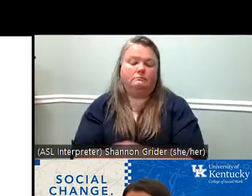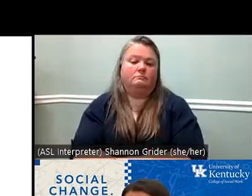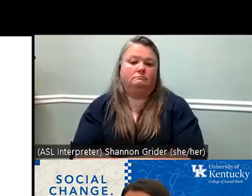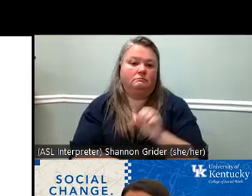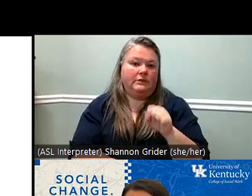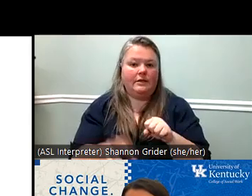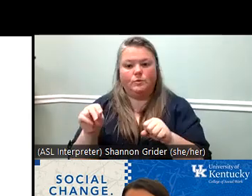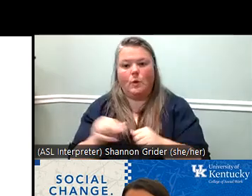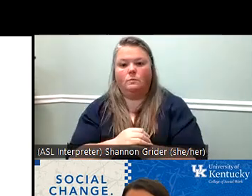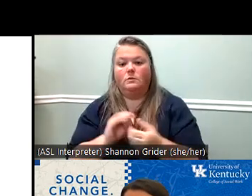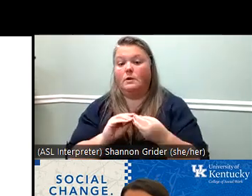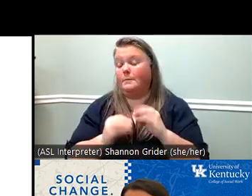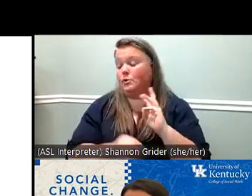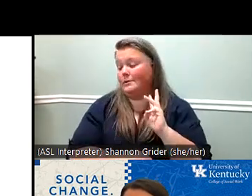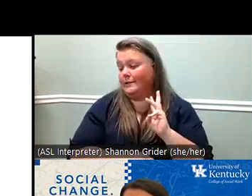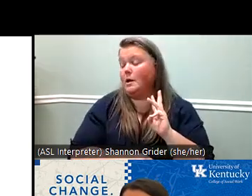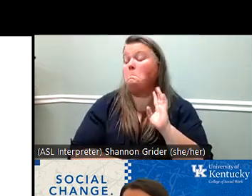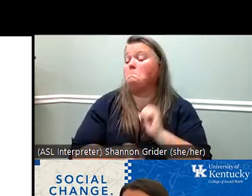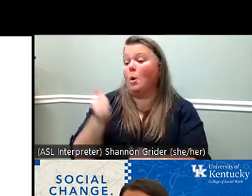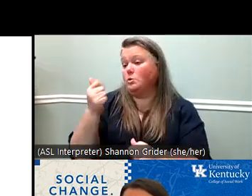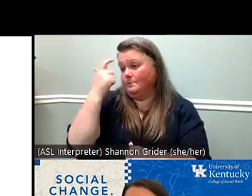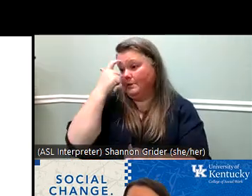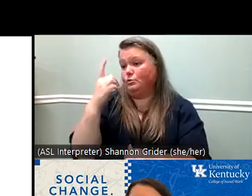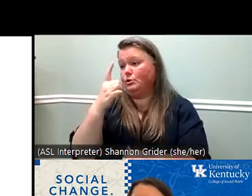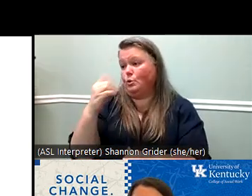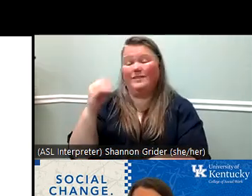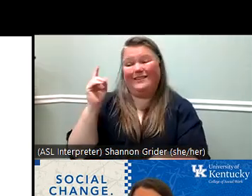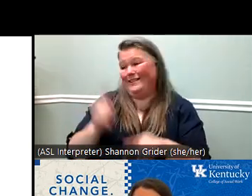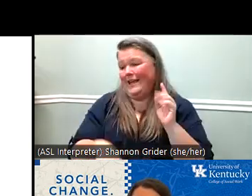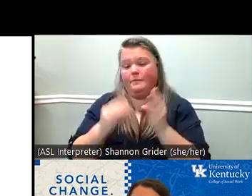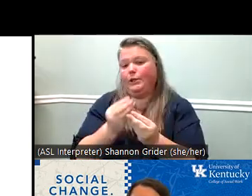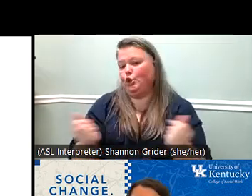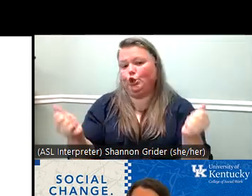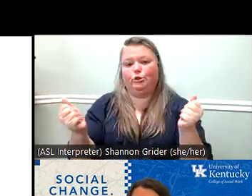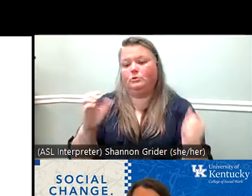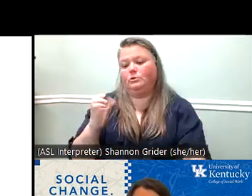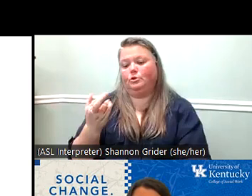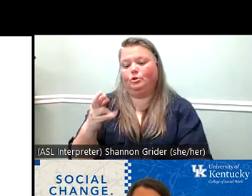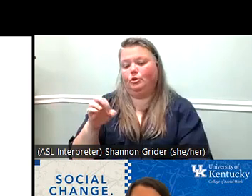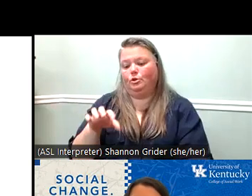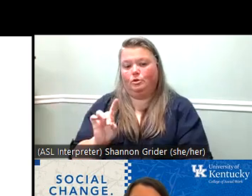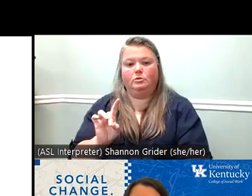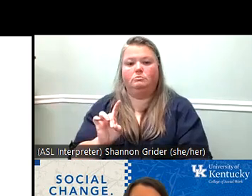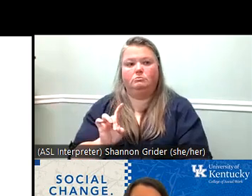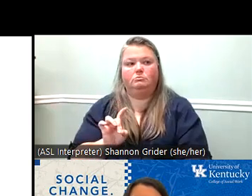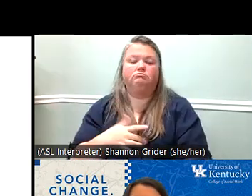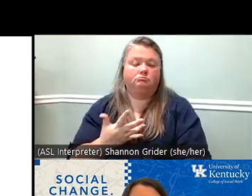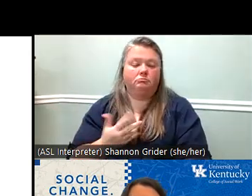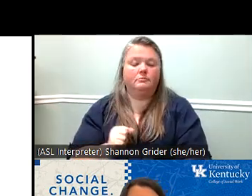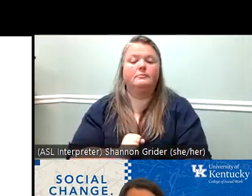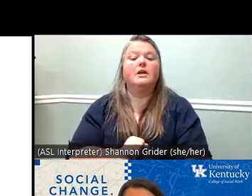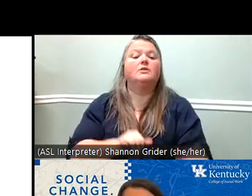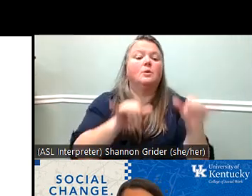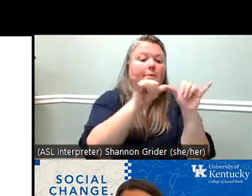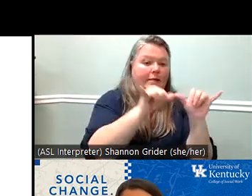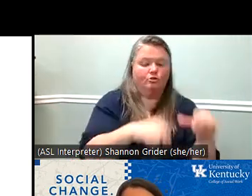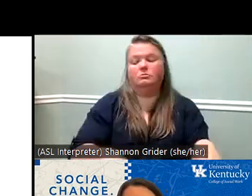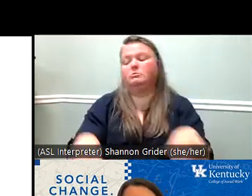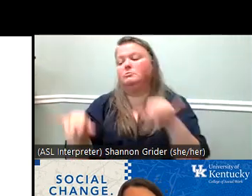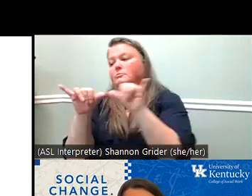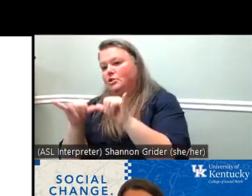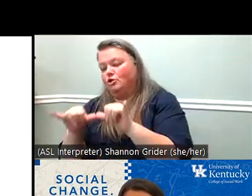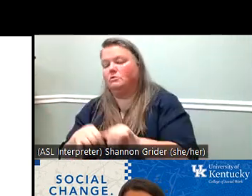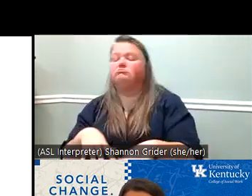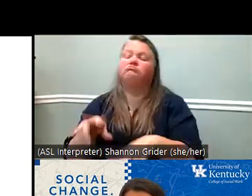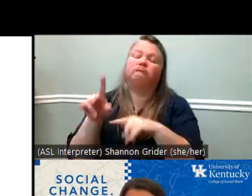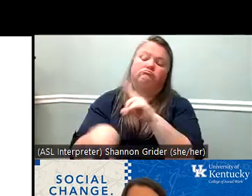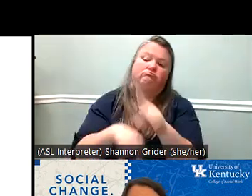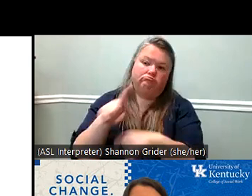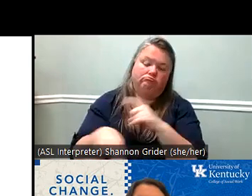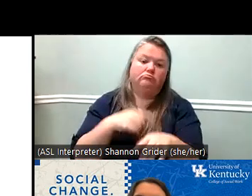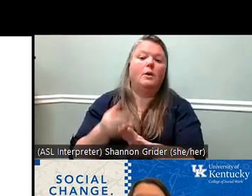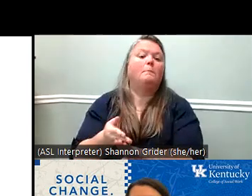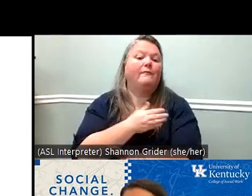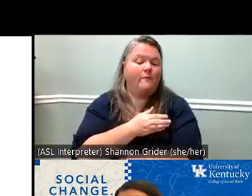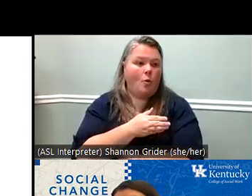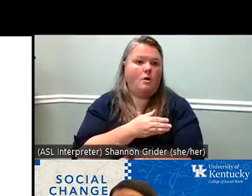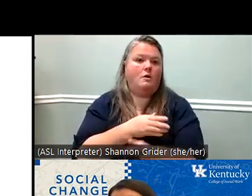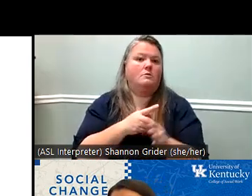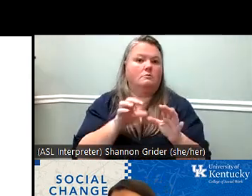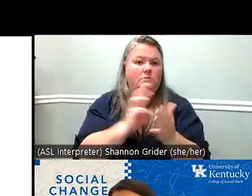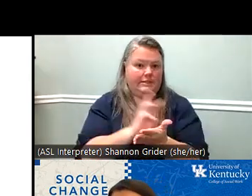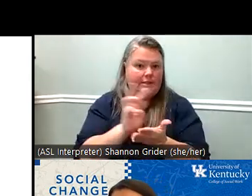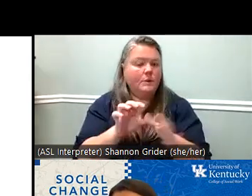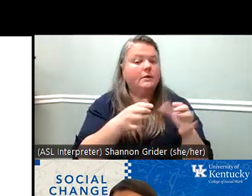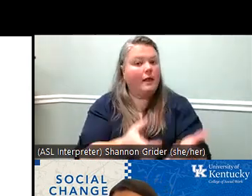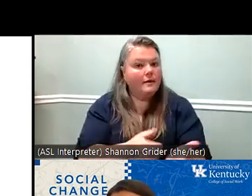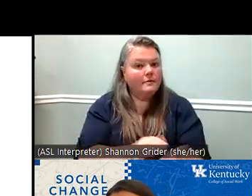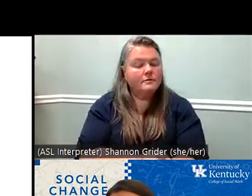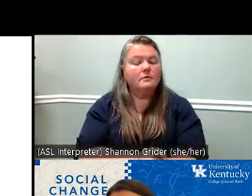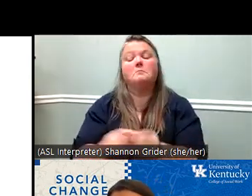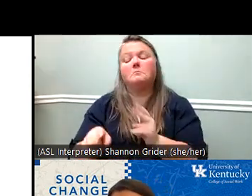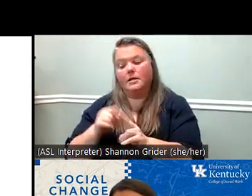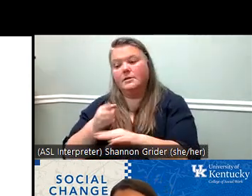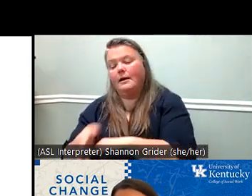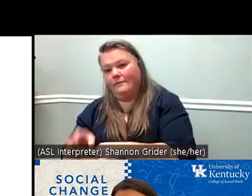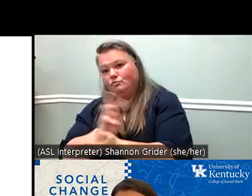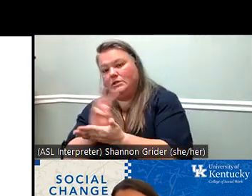A NO. SO THERE IS 20 STATEMENTS THAT ARE JUST STATEMENTS THAT THEY MARK YES OR NO ON. HERE'S ANOTHER EXAMPLE, MENTAL HEALTH DISORDERS ARE CAUSED BY INCORRECT THINKING,